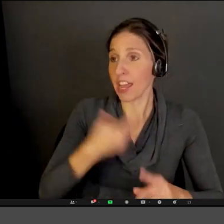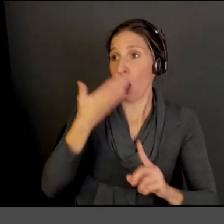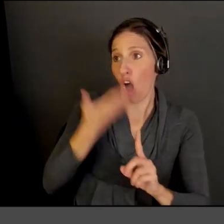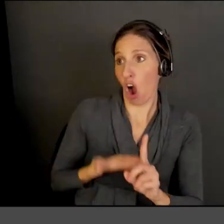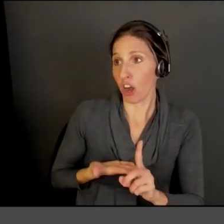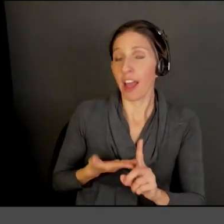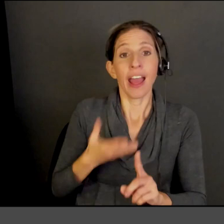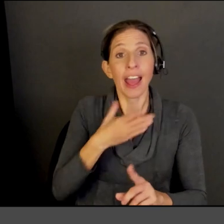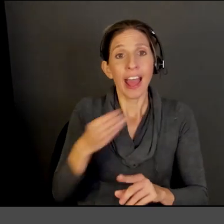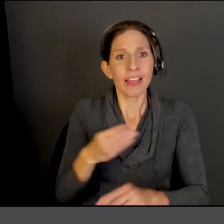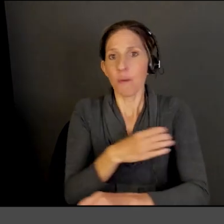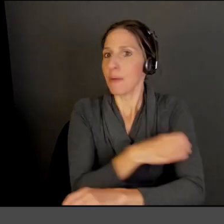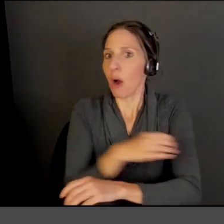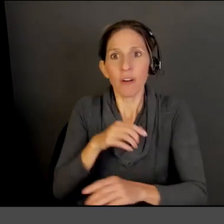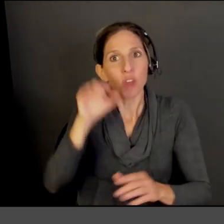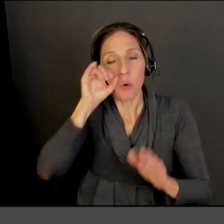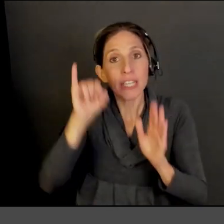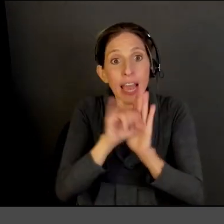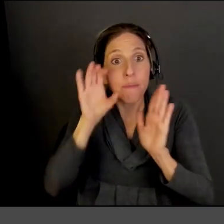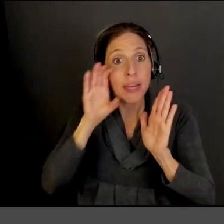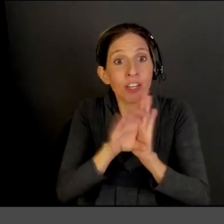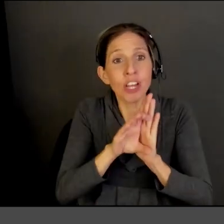OR IN THE MURALS ON THE SIDES OF BUILDINGS,